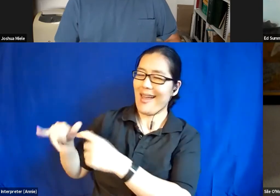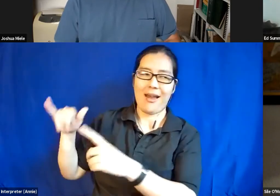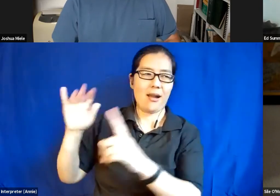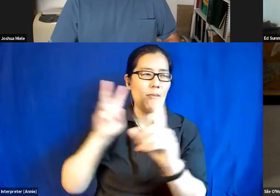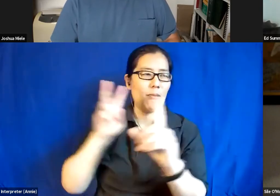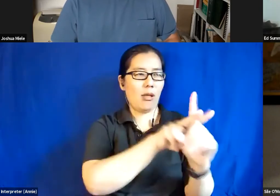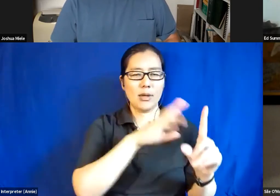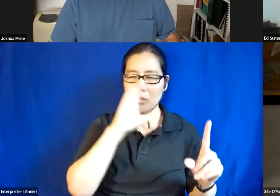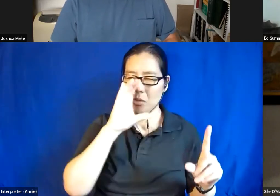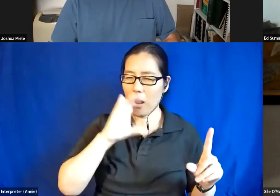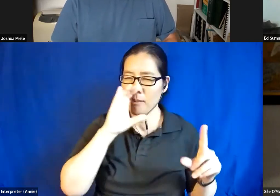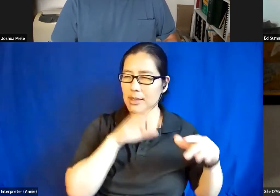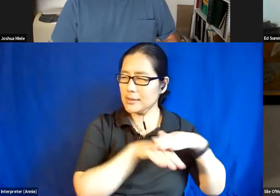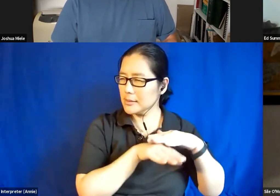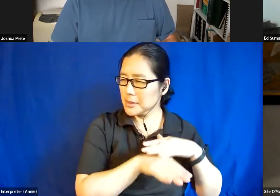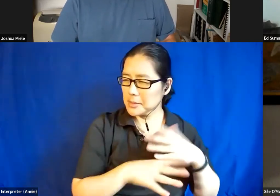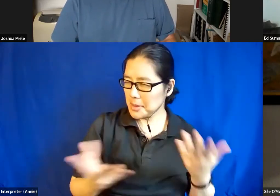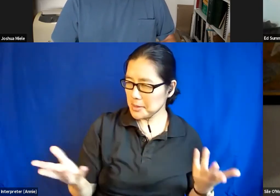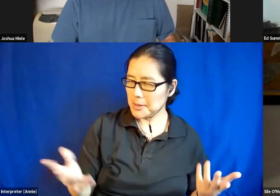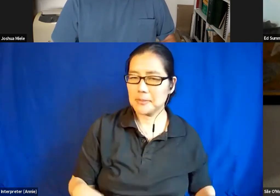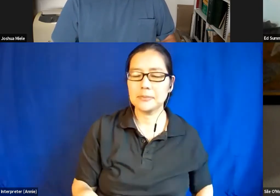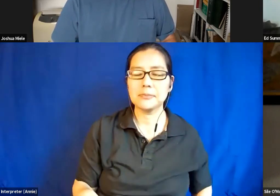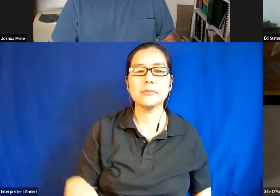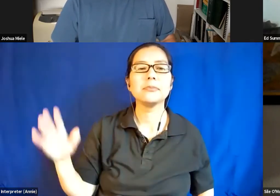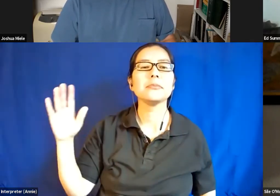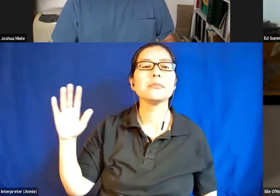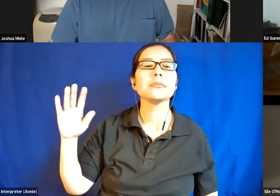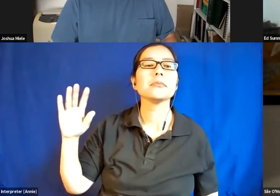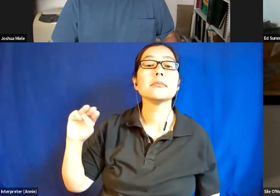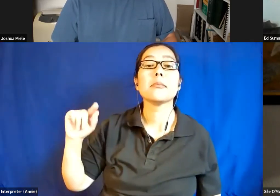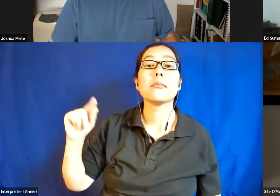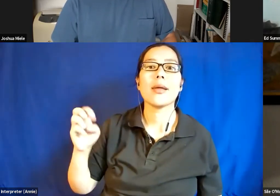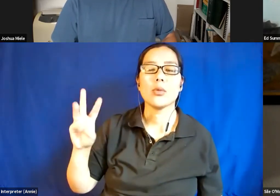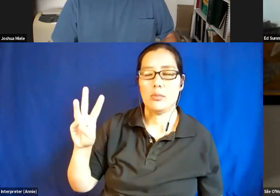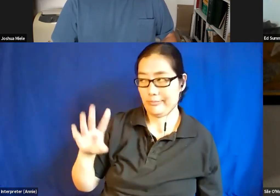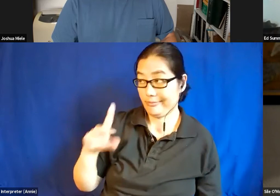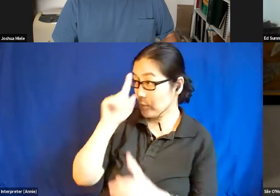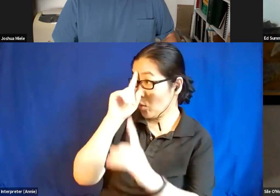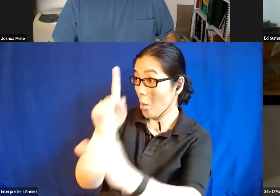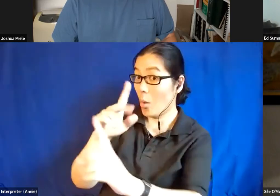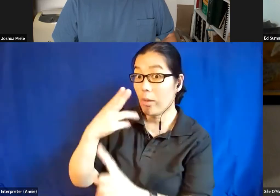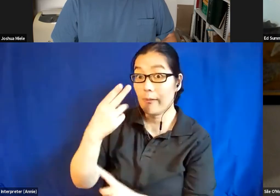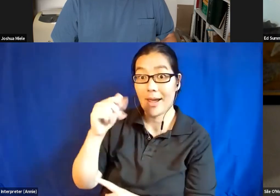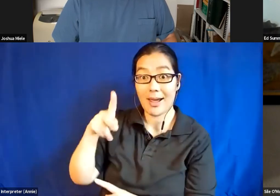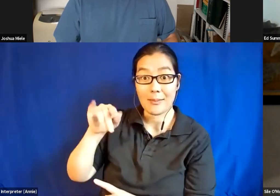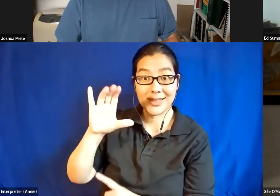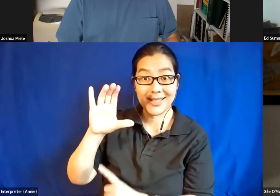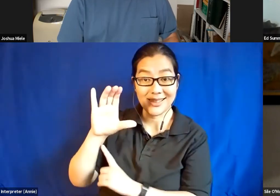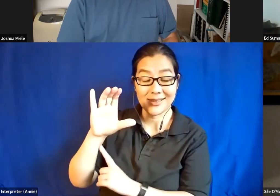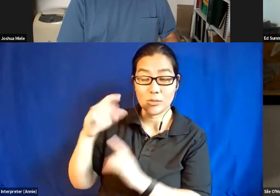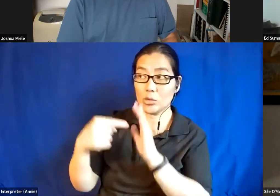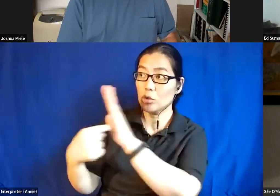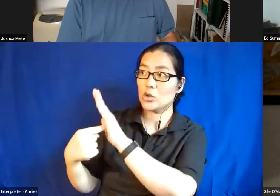Matthew Shifrin: The goal of this haptics is really to convey the nuance of motion when it comes to